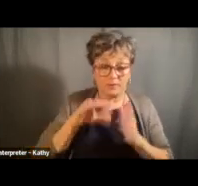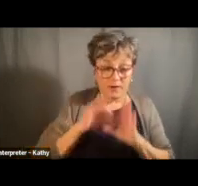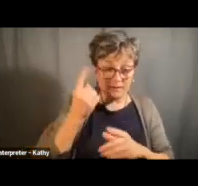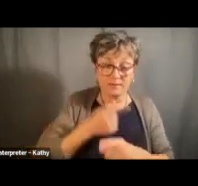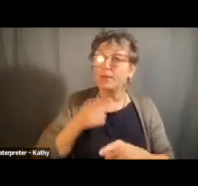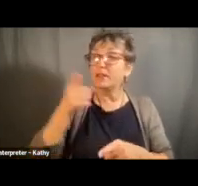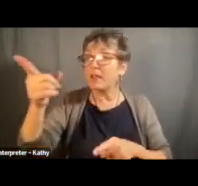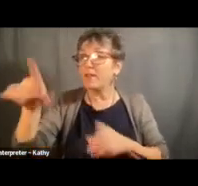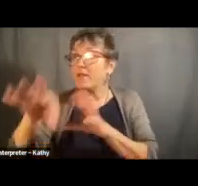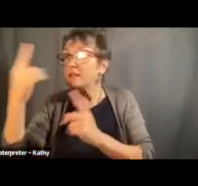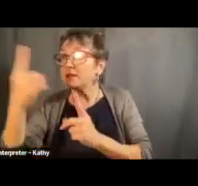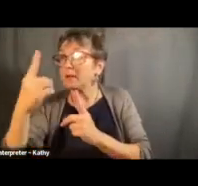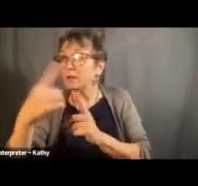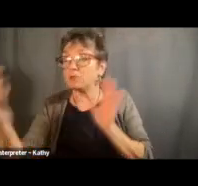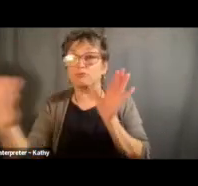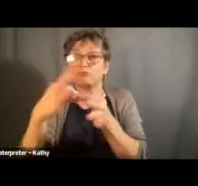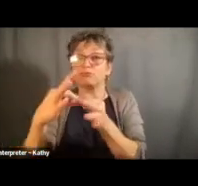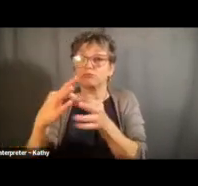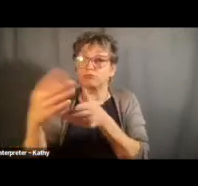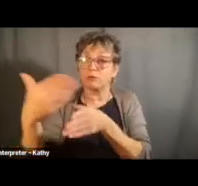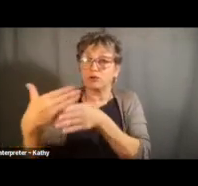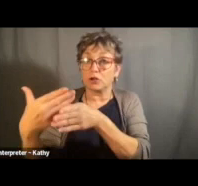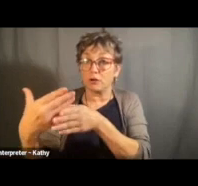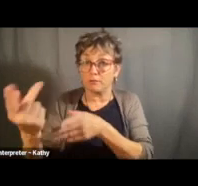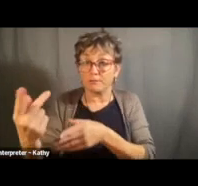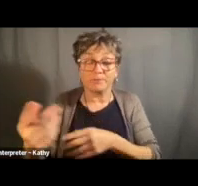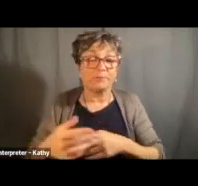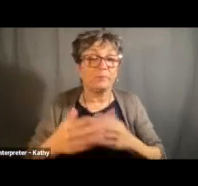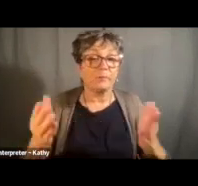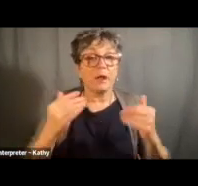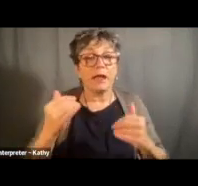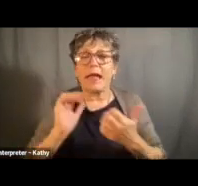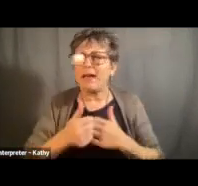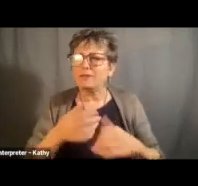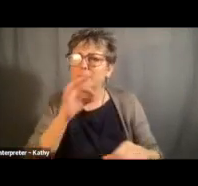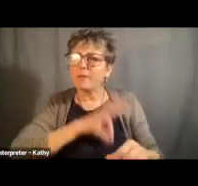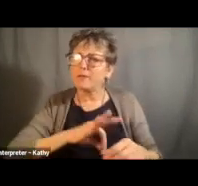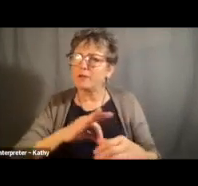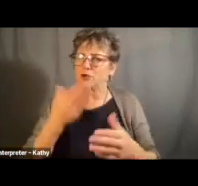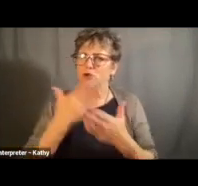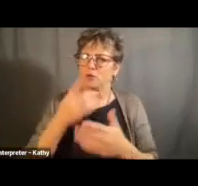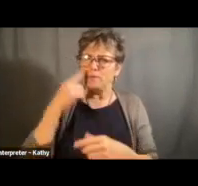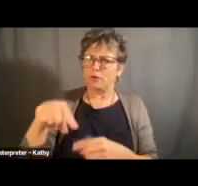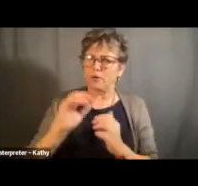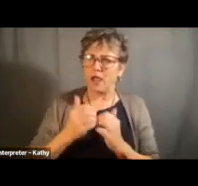What is the benefit to you - you are busy you have answered other surveys and you haven't